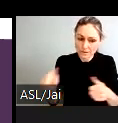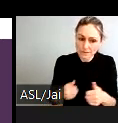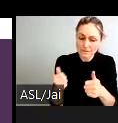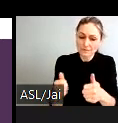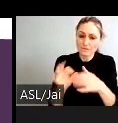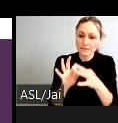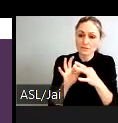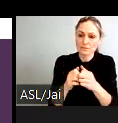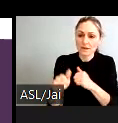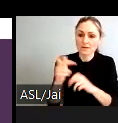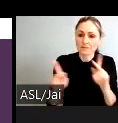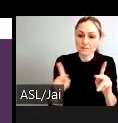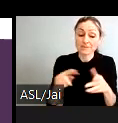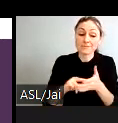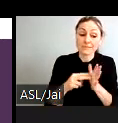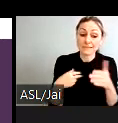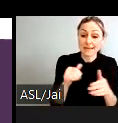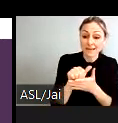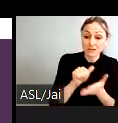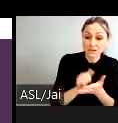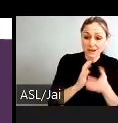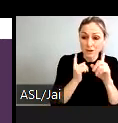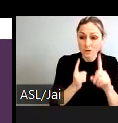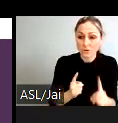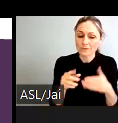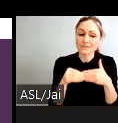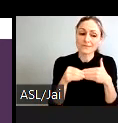us to have flexible agendas and dedicate significant time to relationship building.